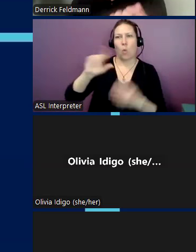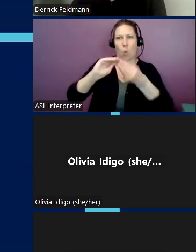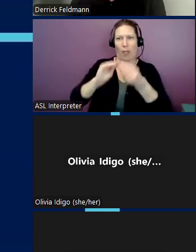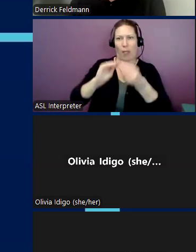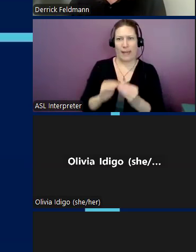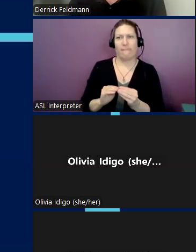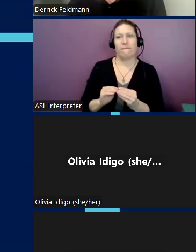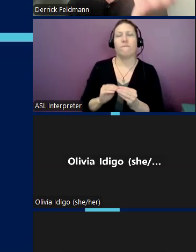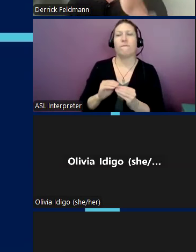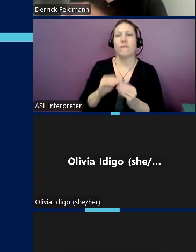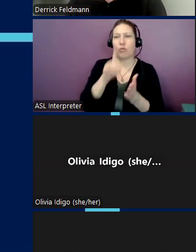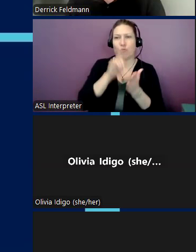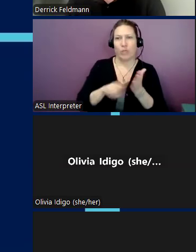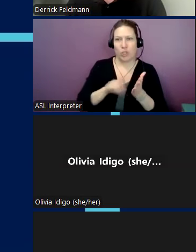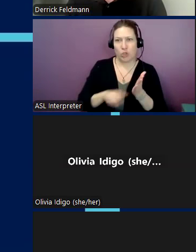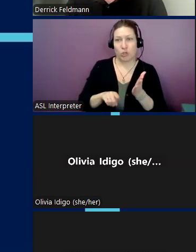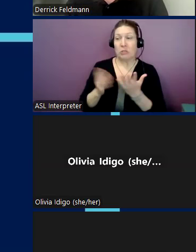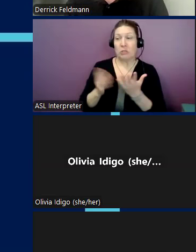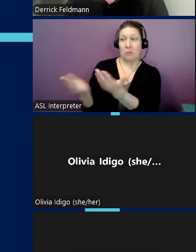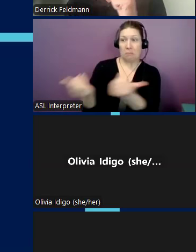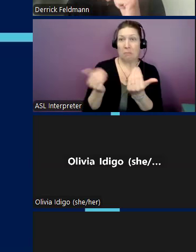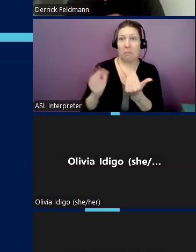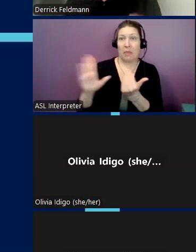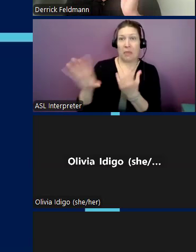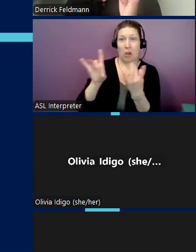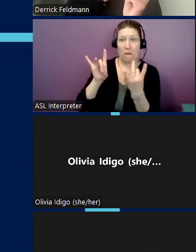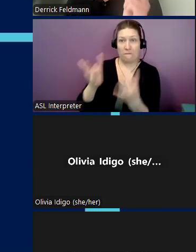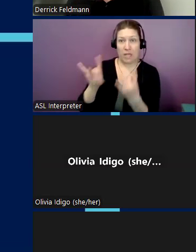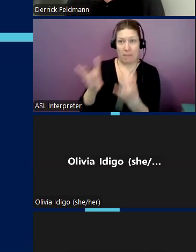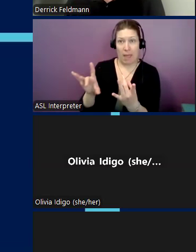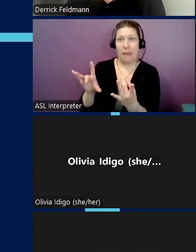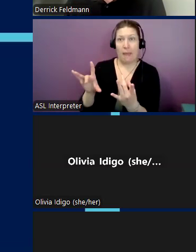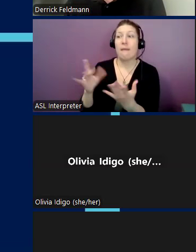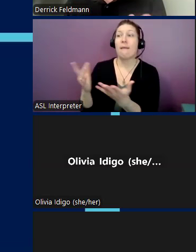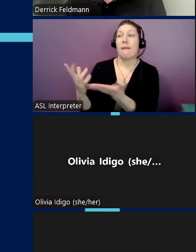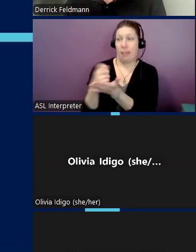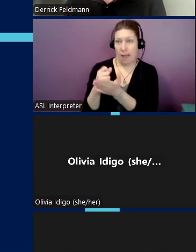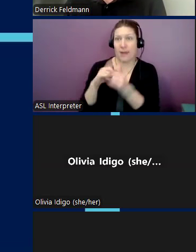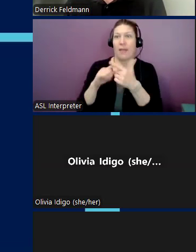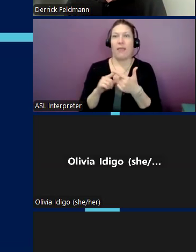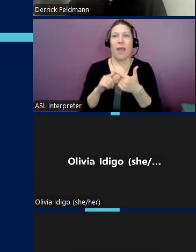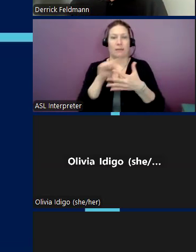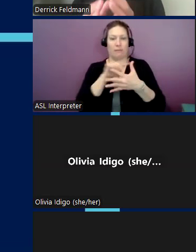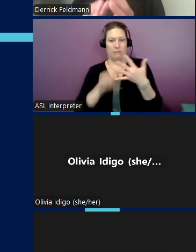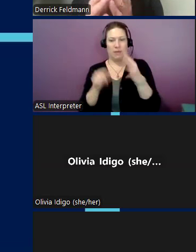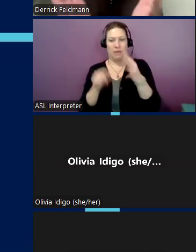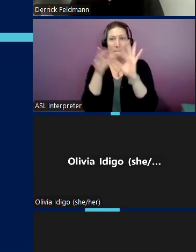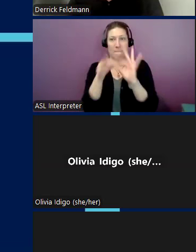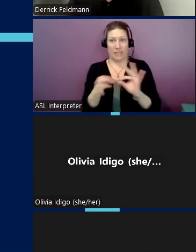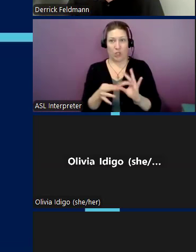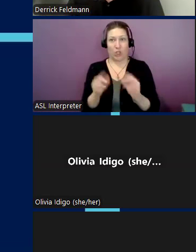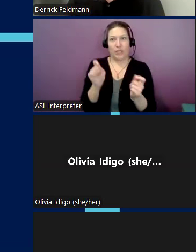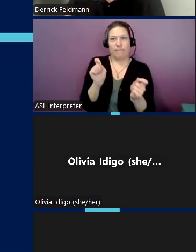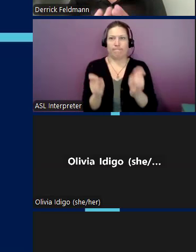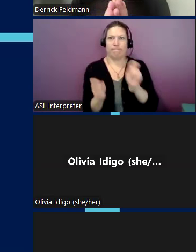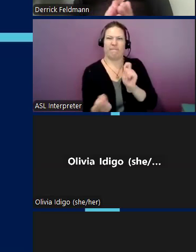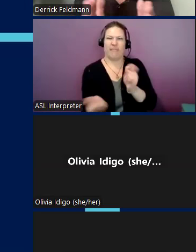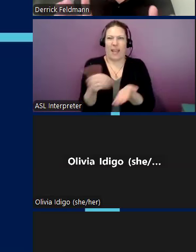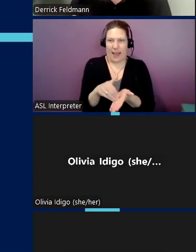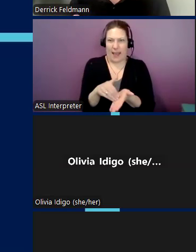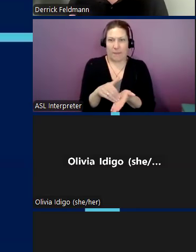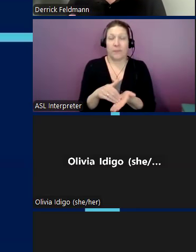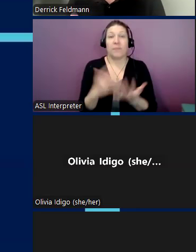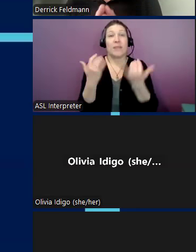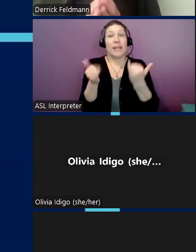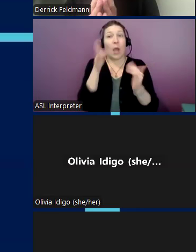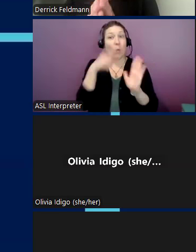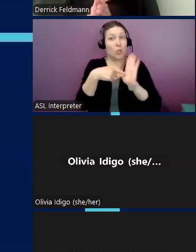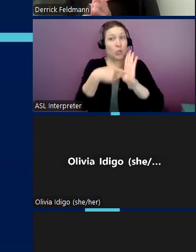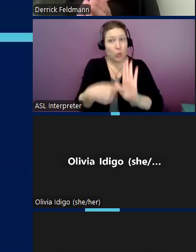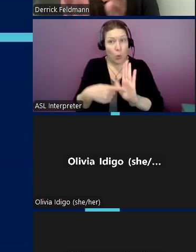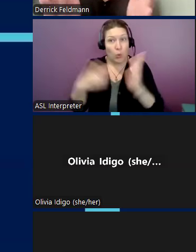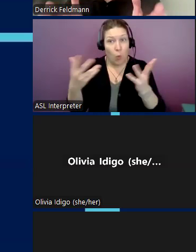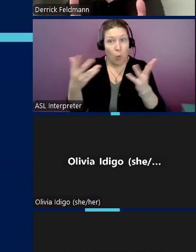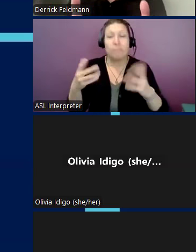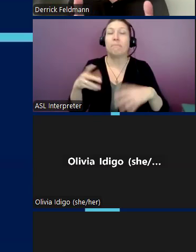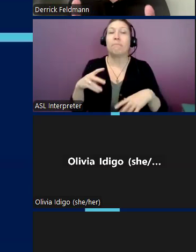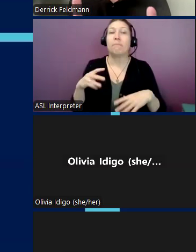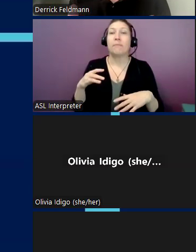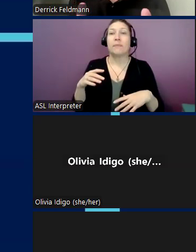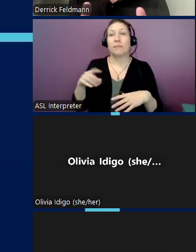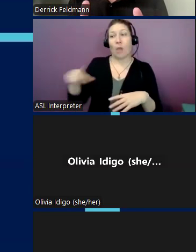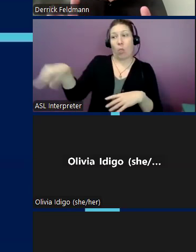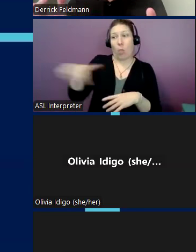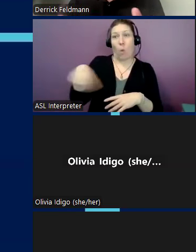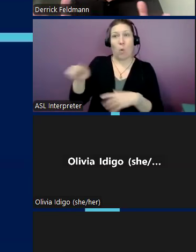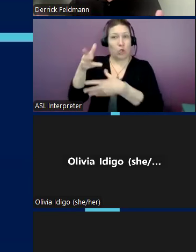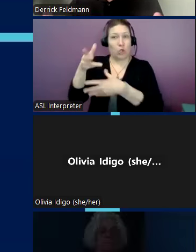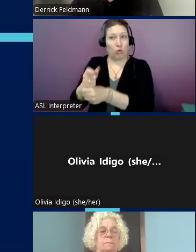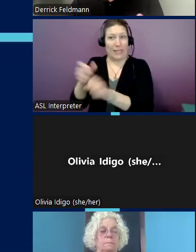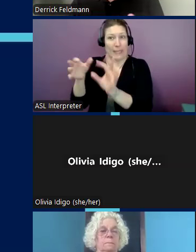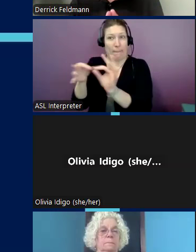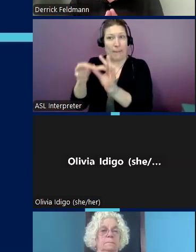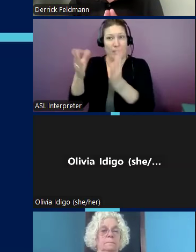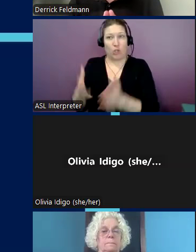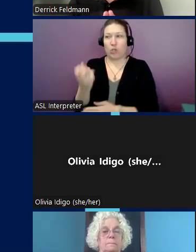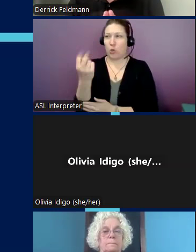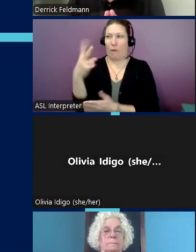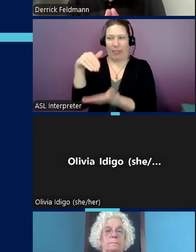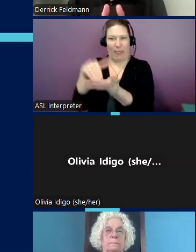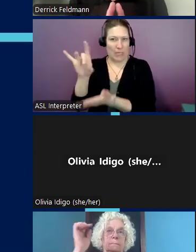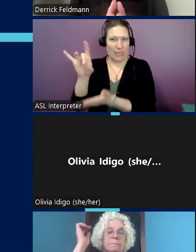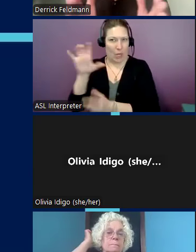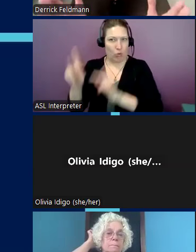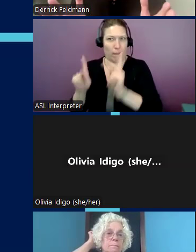And then it was updated again based upon their feedback overall. So what I'm about to show you is the response by our trusted messengers, the 12,000 population.